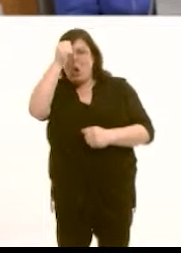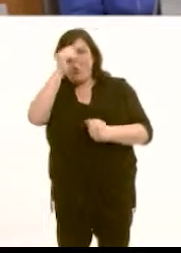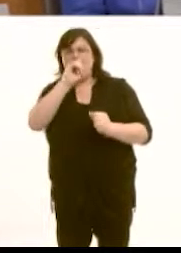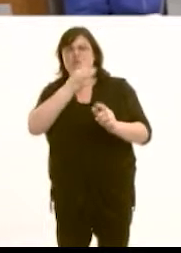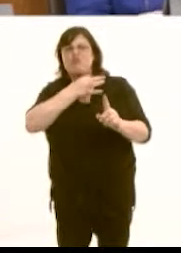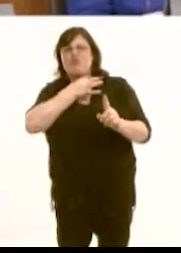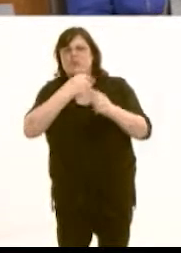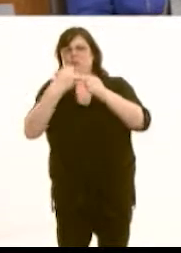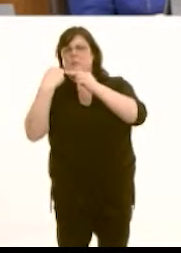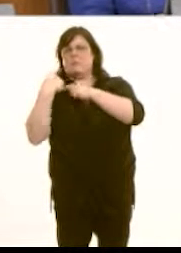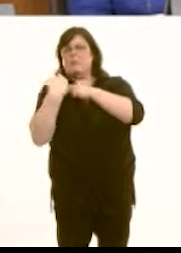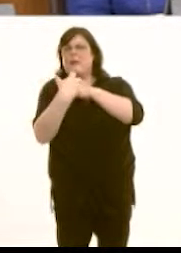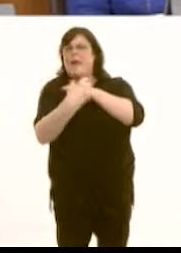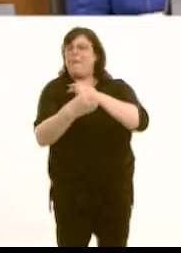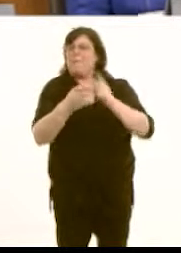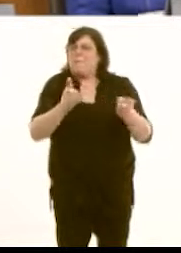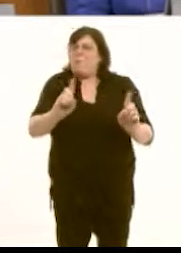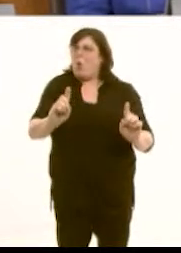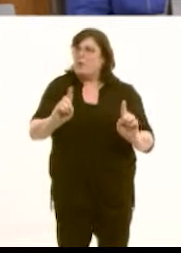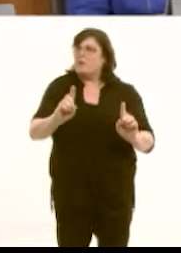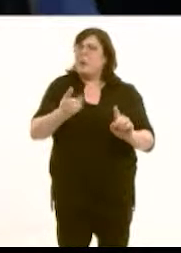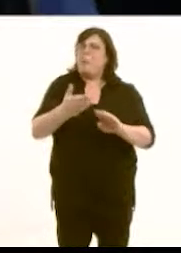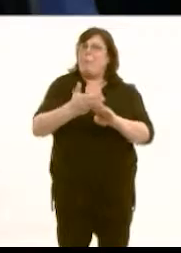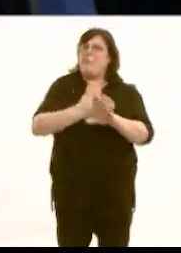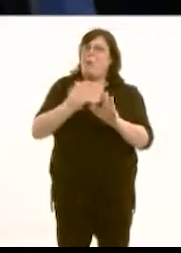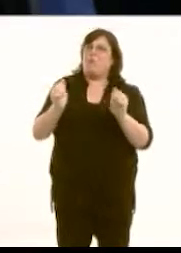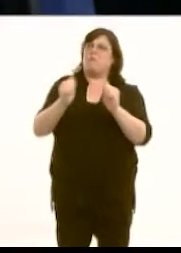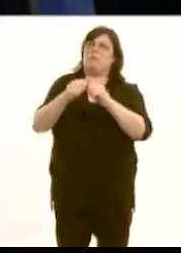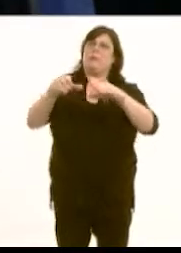with Highways England in order for those liabilities to be understood.